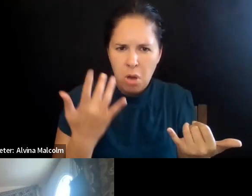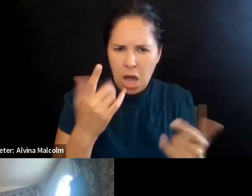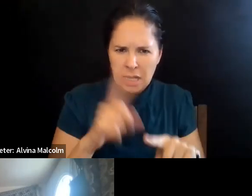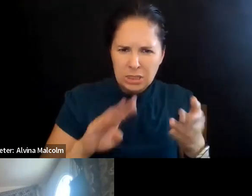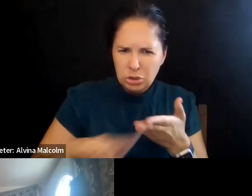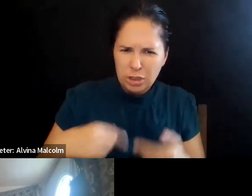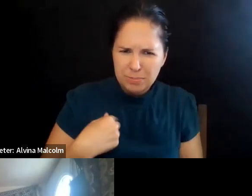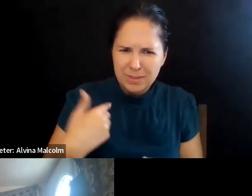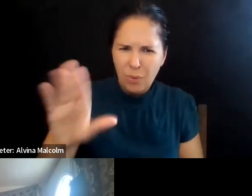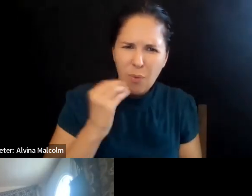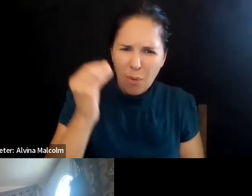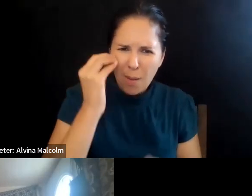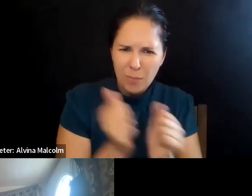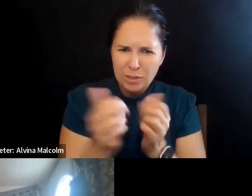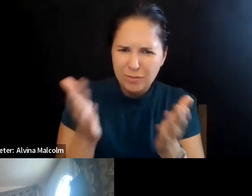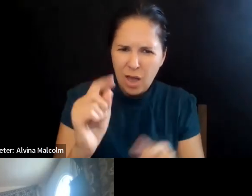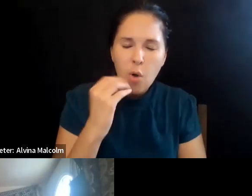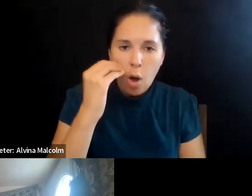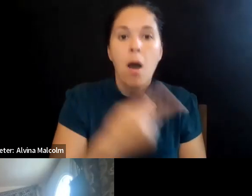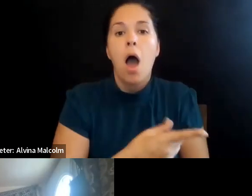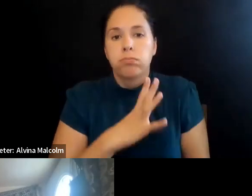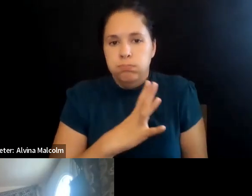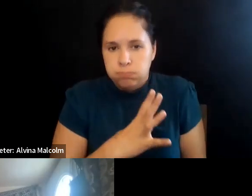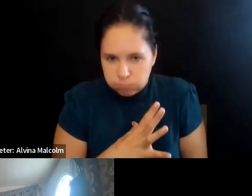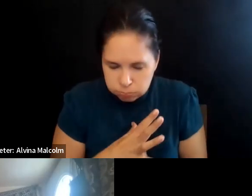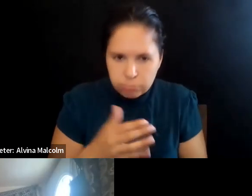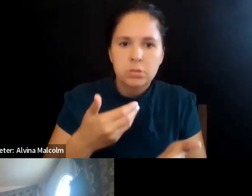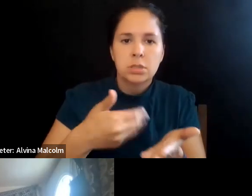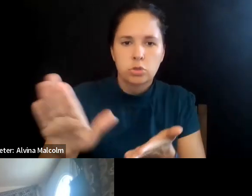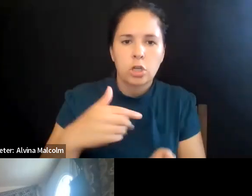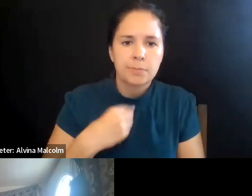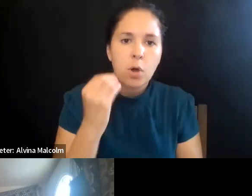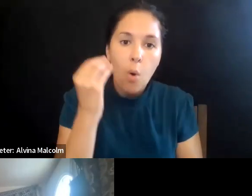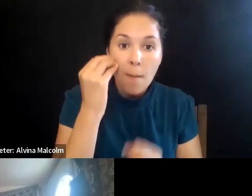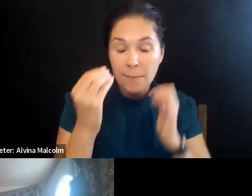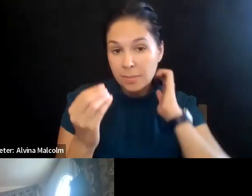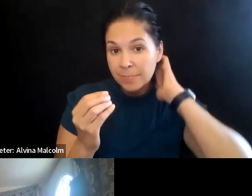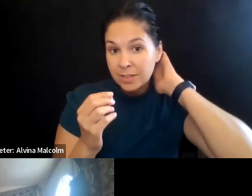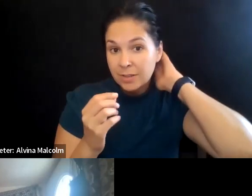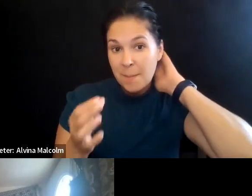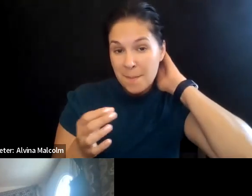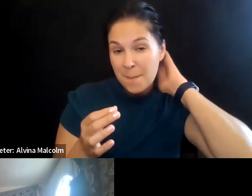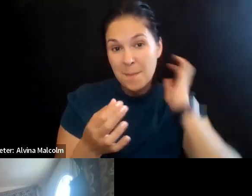phone number to my managed care, started calling nonstop. There's no reason why they couldn't discharge me